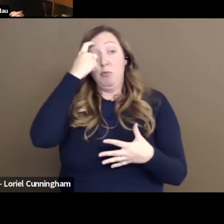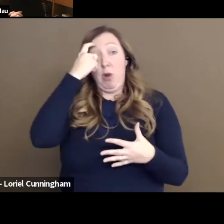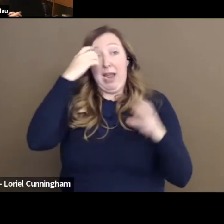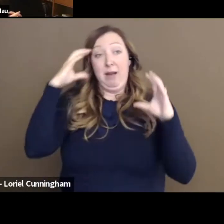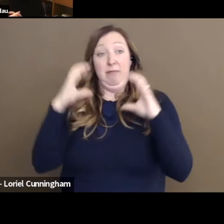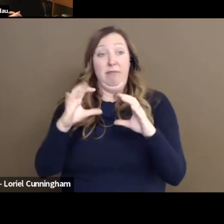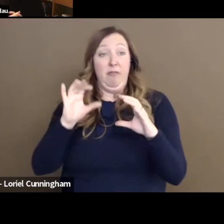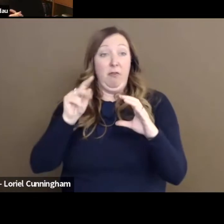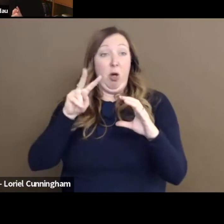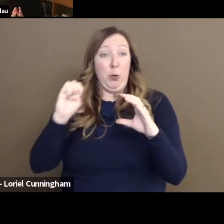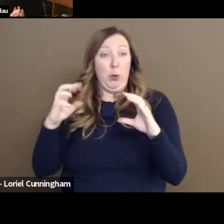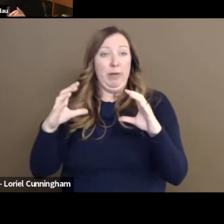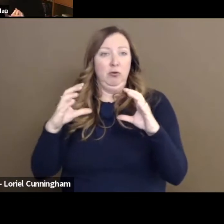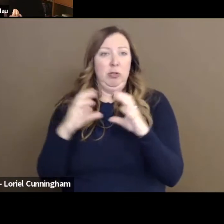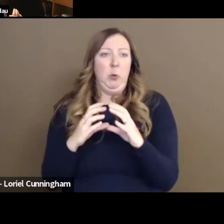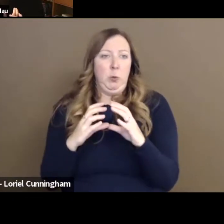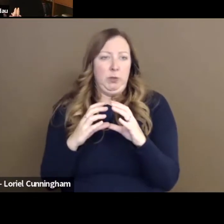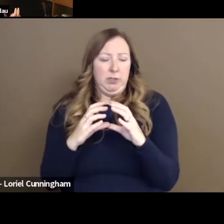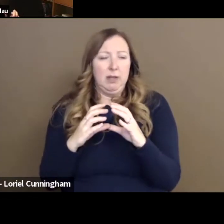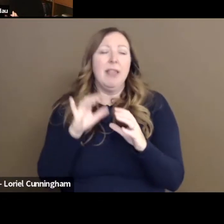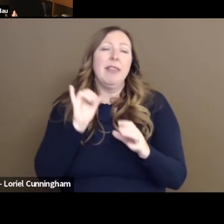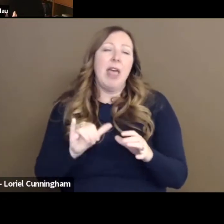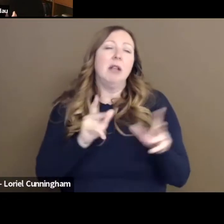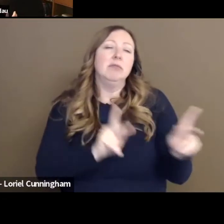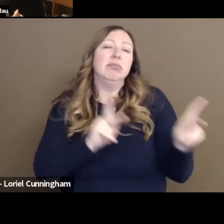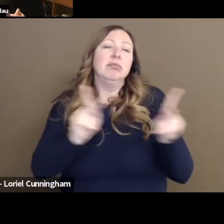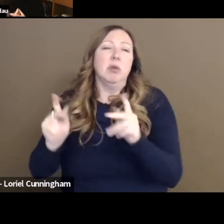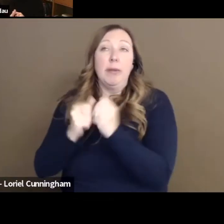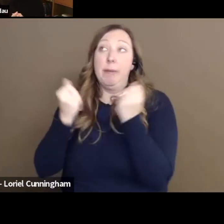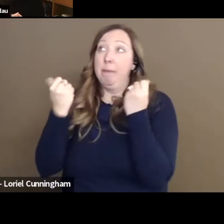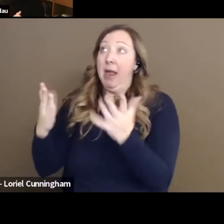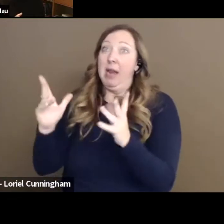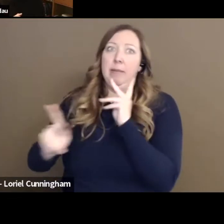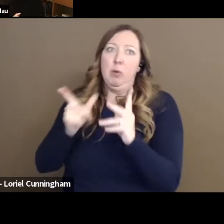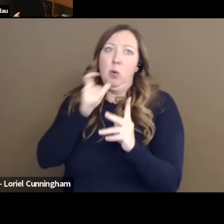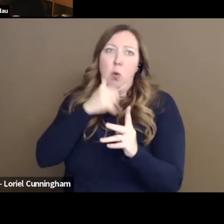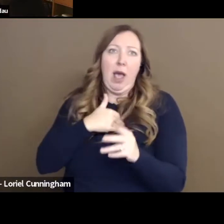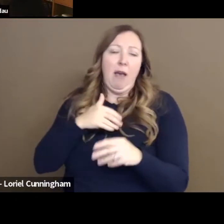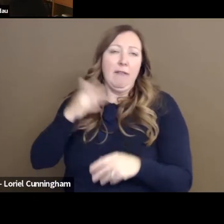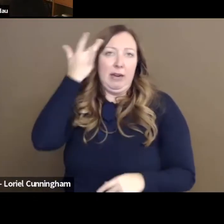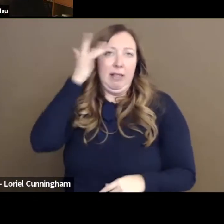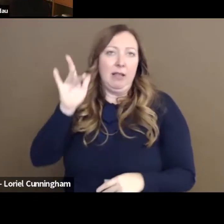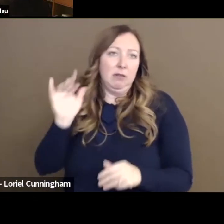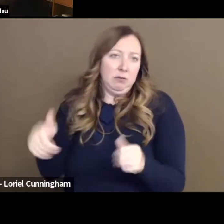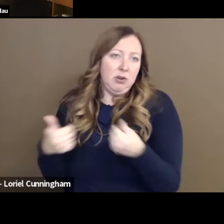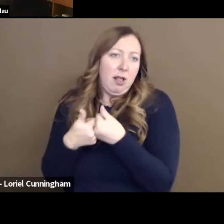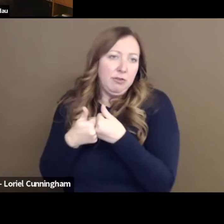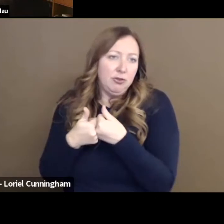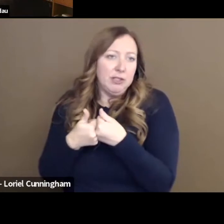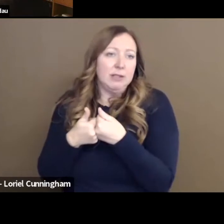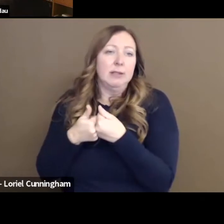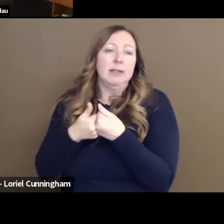aspects many many cases of people who have intellectual um